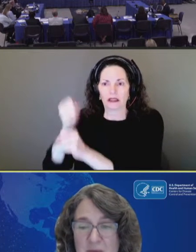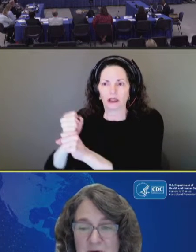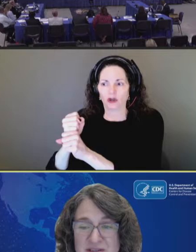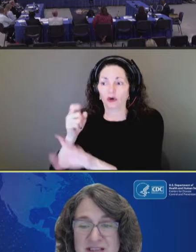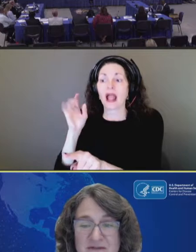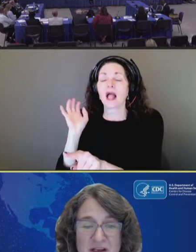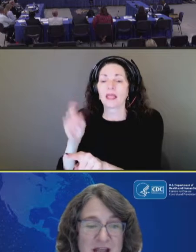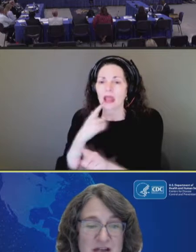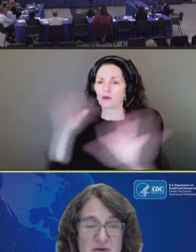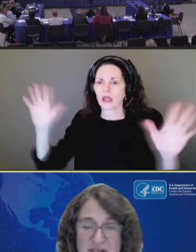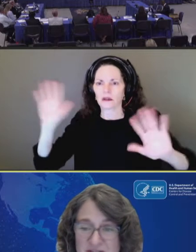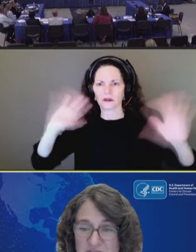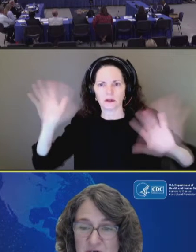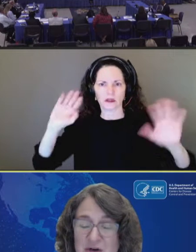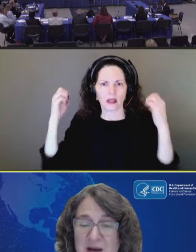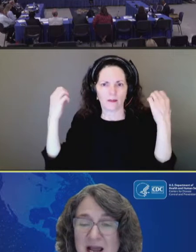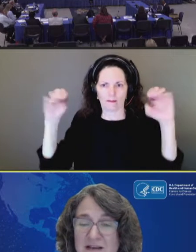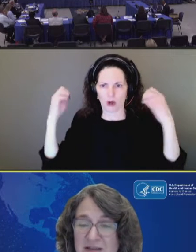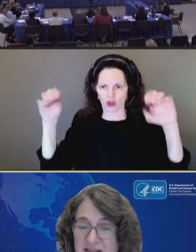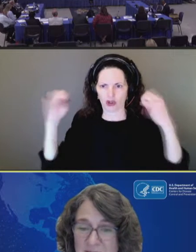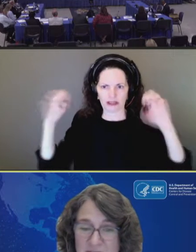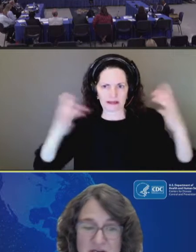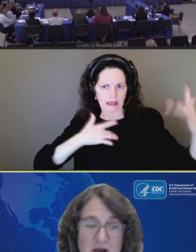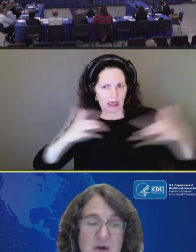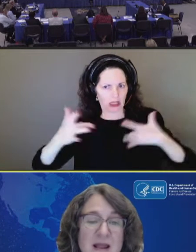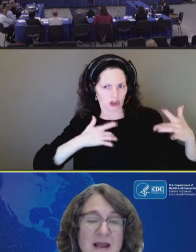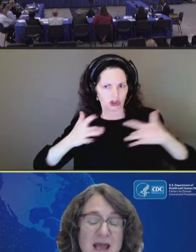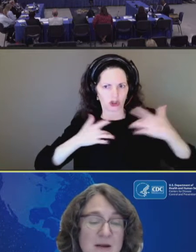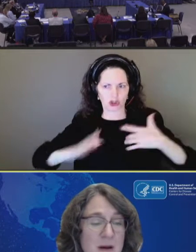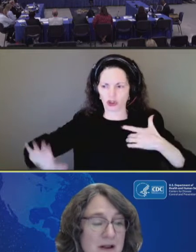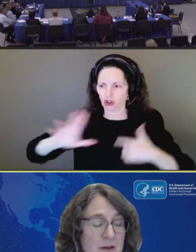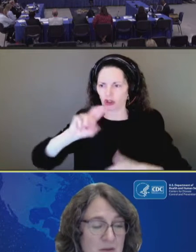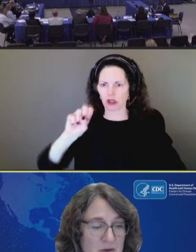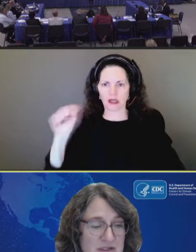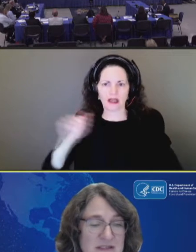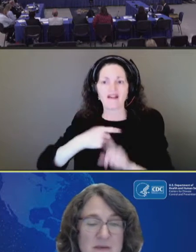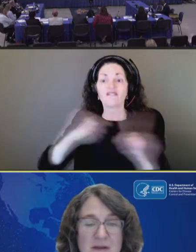Health Emergency of International Concern by the WHO, and a Public Health Emergency